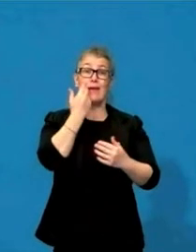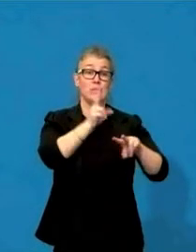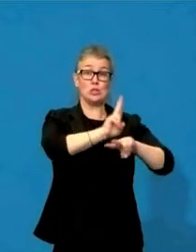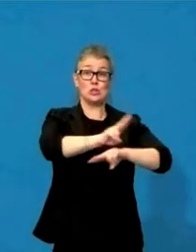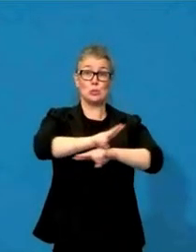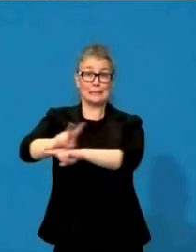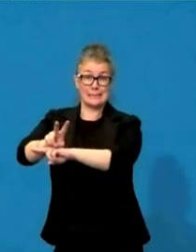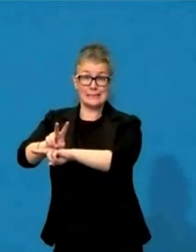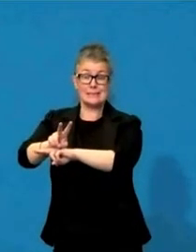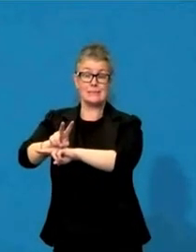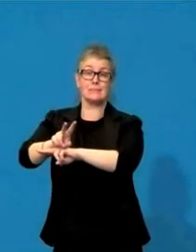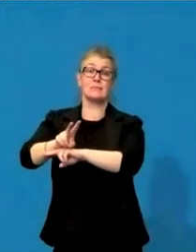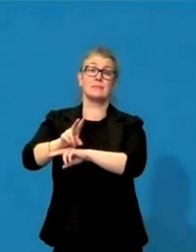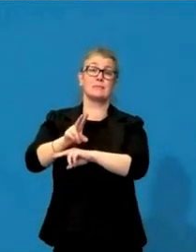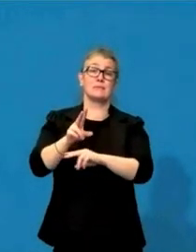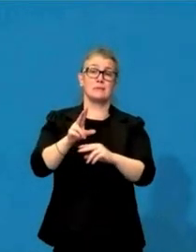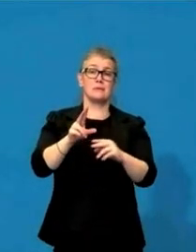contact through emails and phone calls.